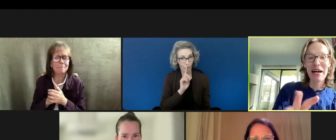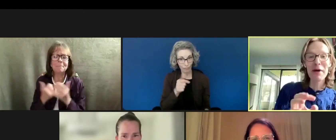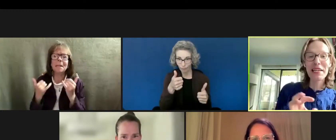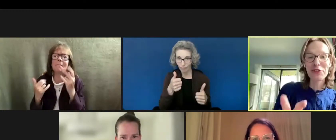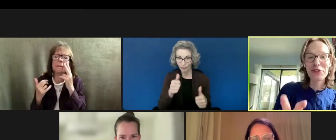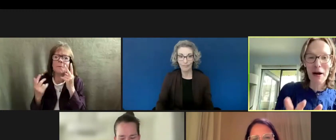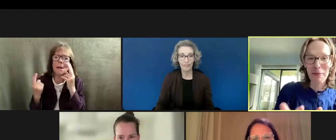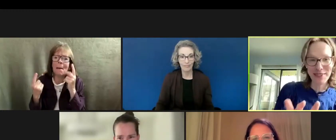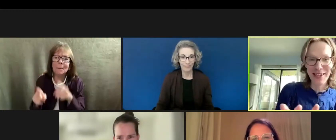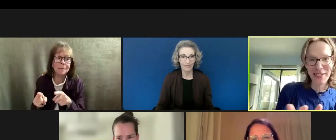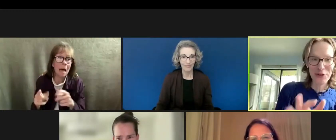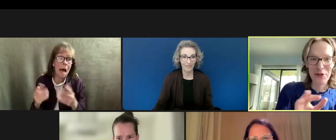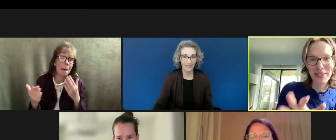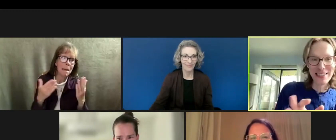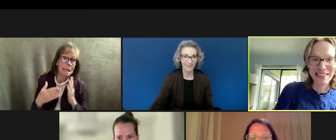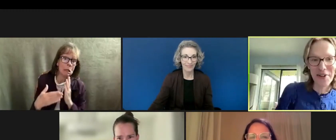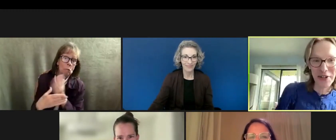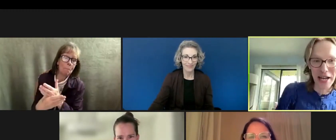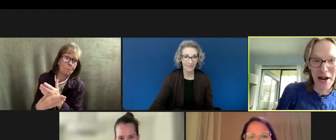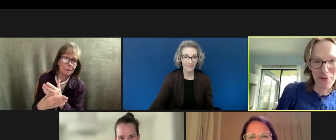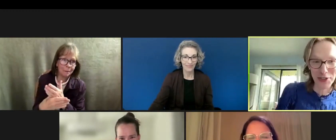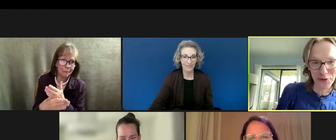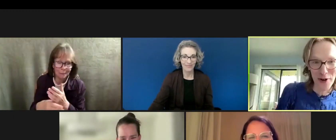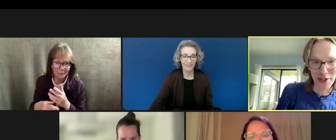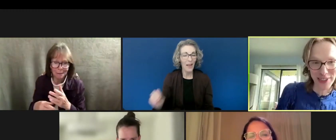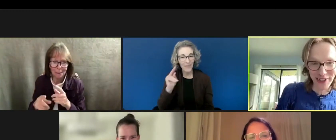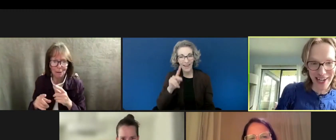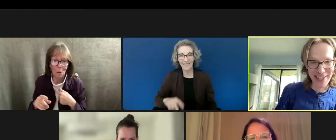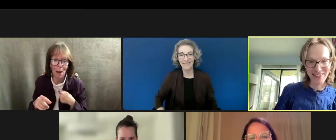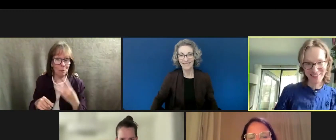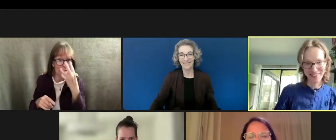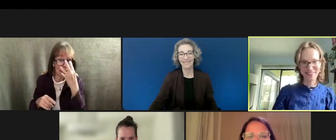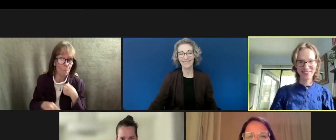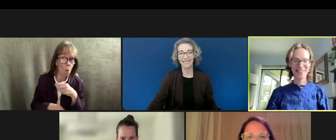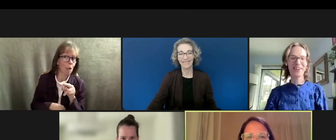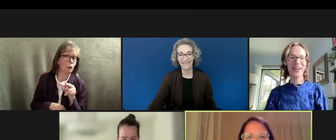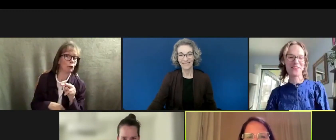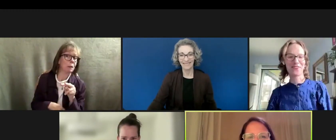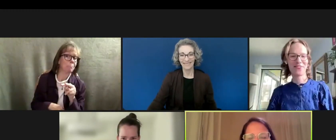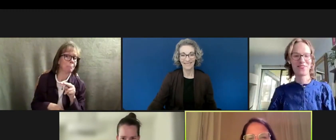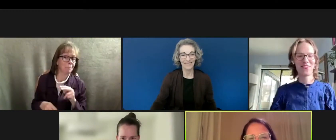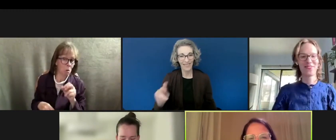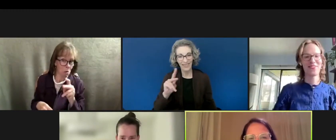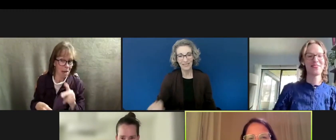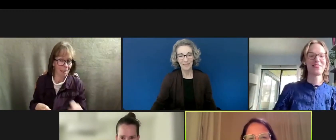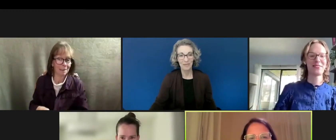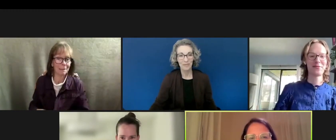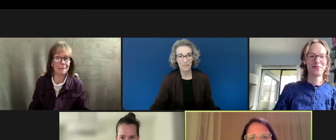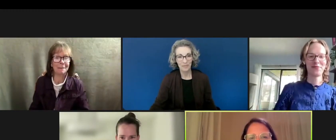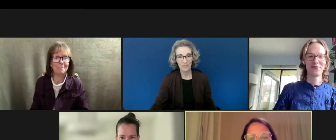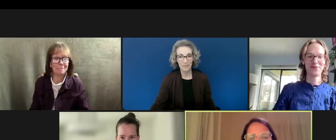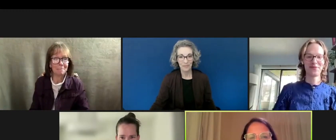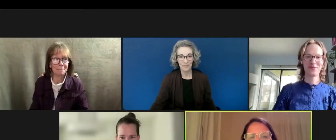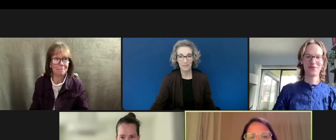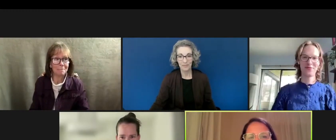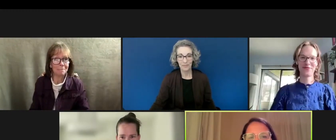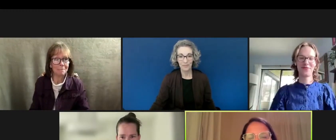I might interrupt, so I'm gonna stay on camera just watching, okay? Okay. >> Okay. Hey Tamara, so